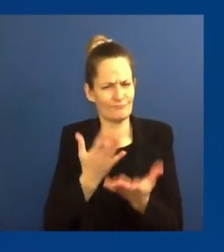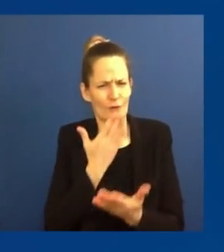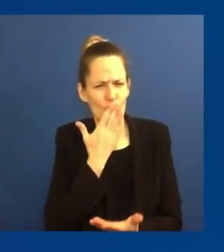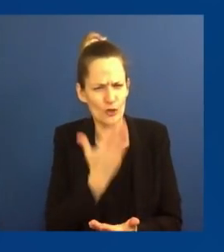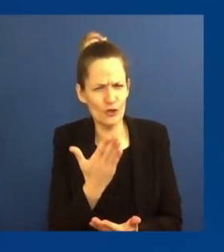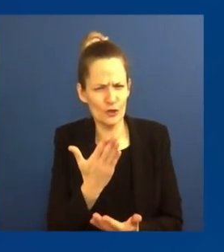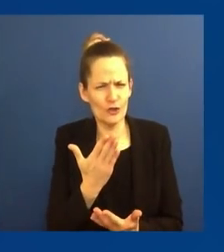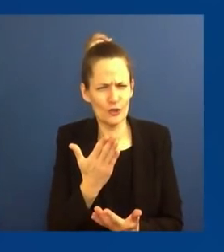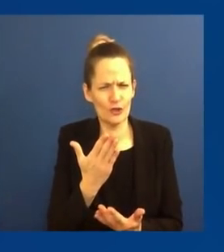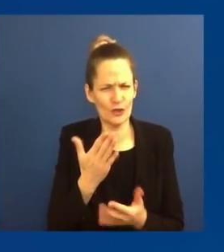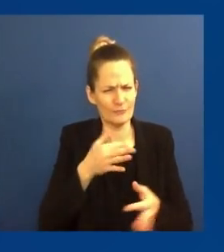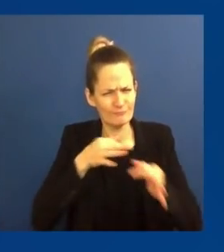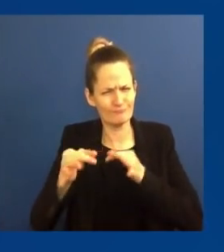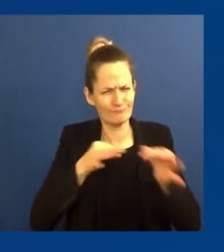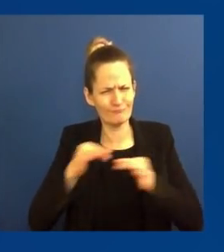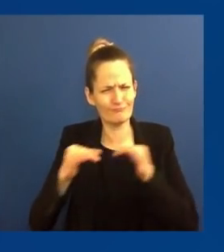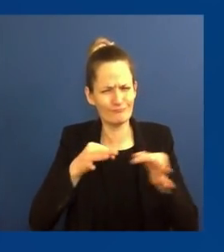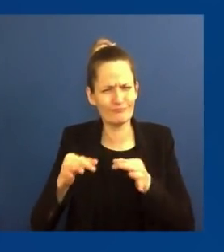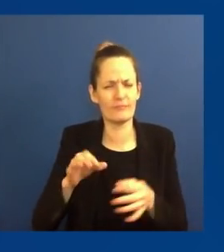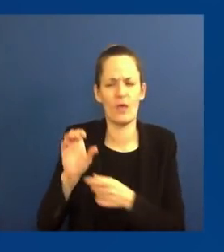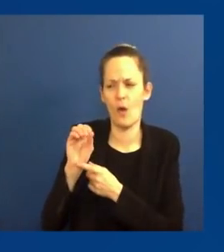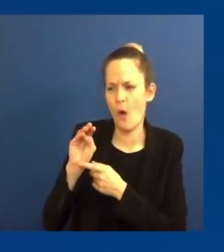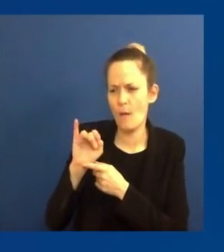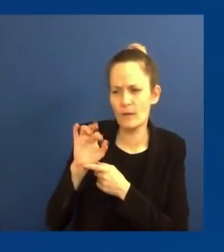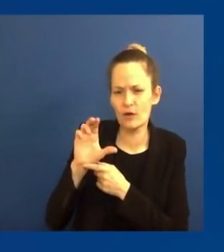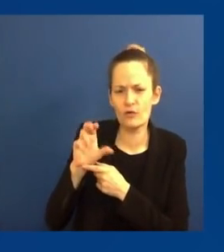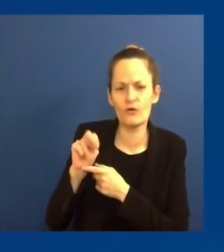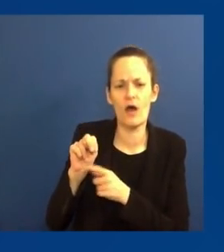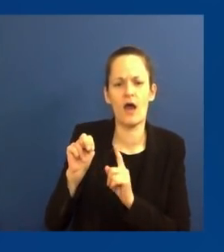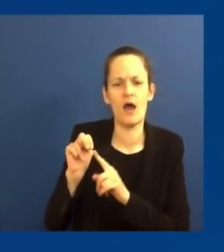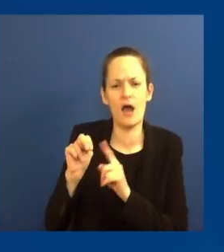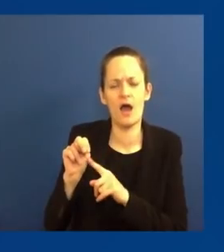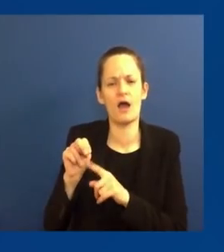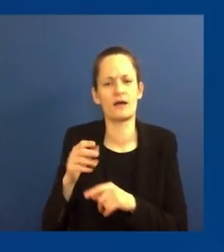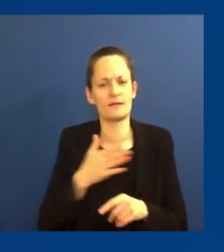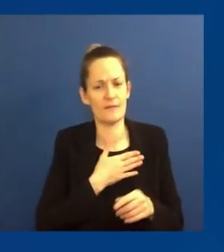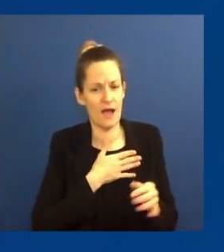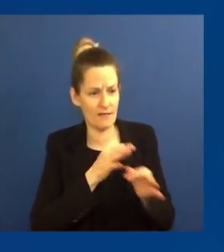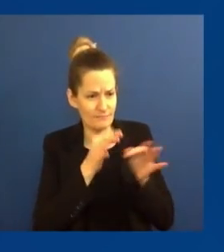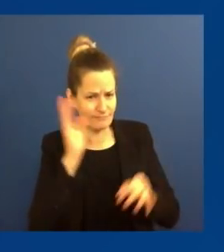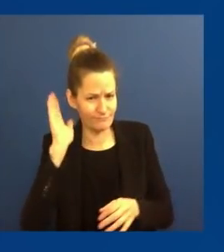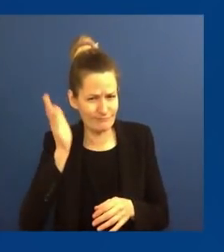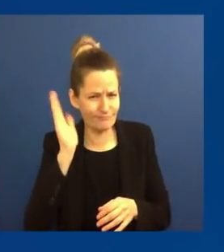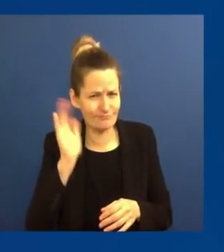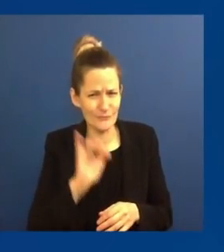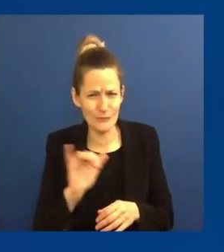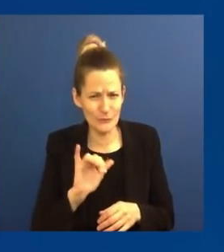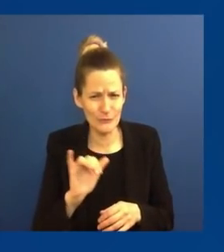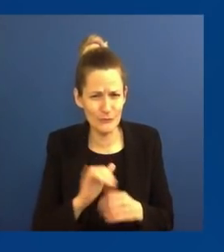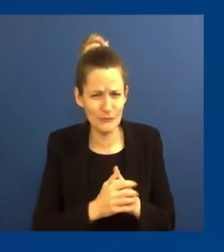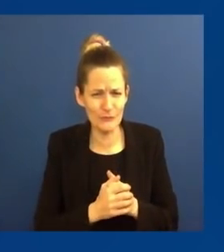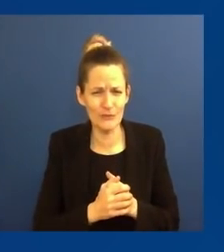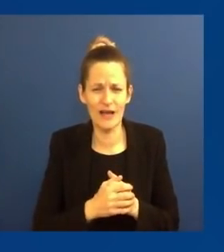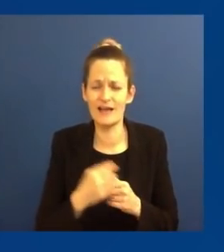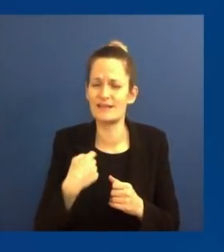and I did in my own presentation. I don't see any fundamental differences there. But I think the bottom line --